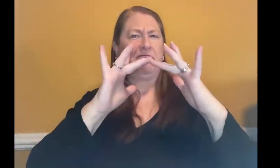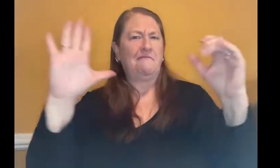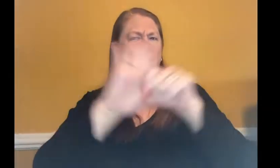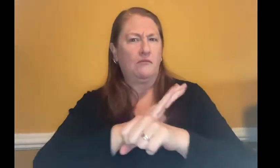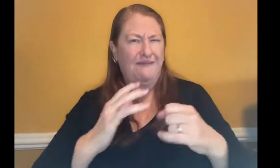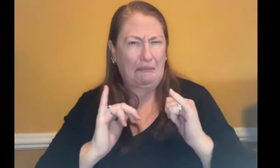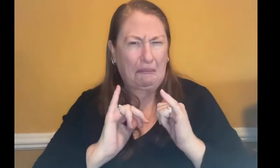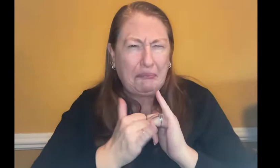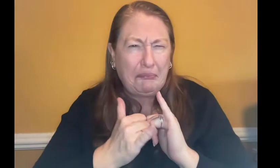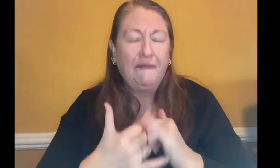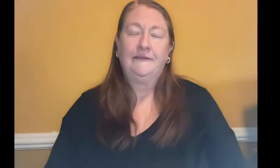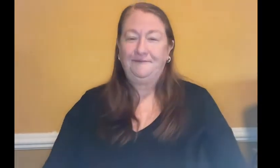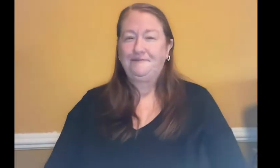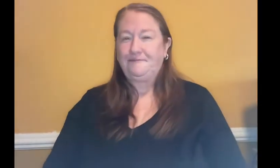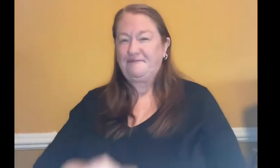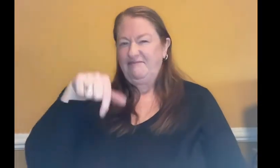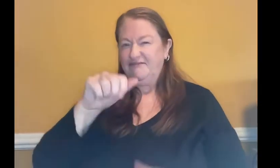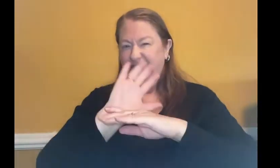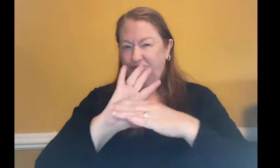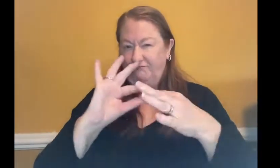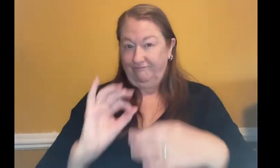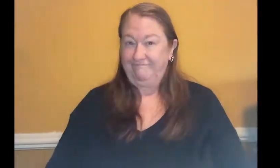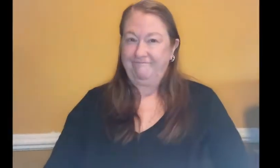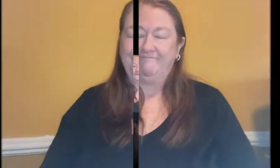Now the question emerges whether the flipped approach can work in fully online courses. This is what the video is about.